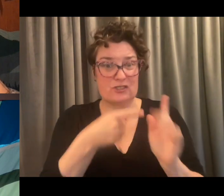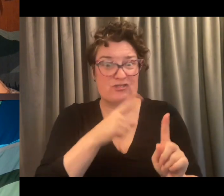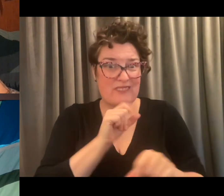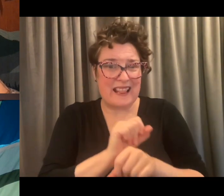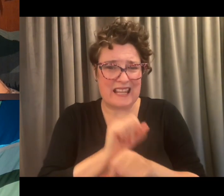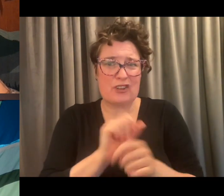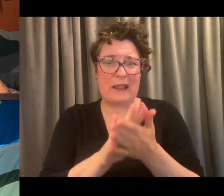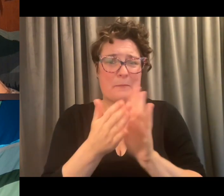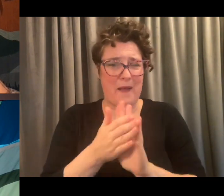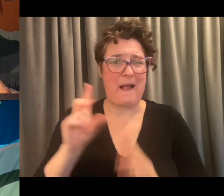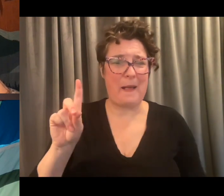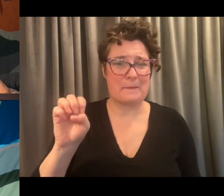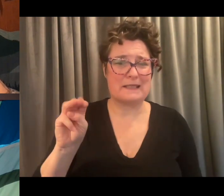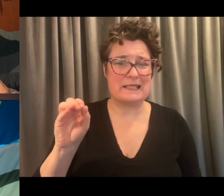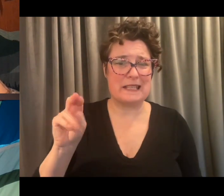Kabbalistic and Ashkenazi literature.